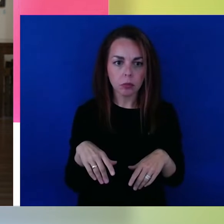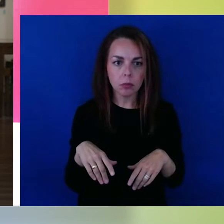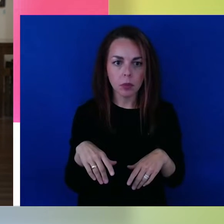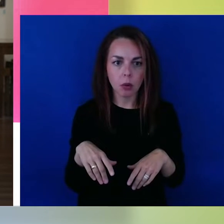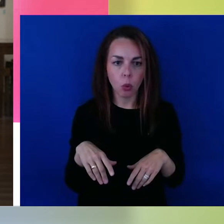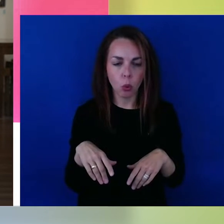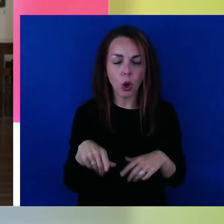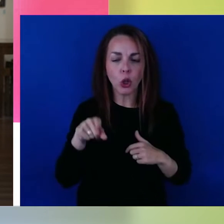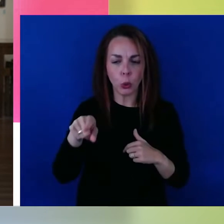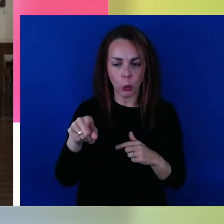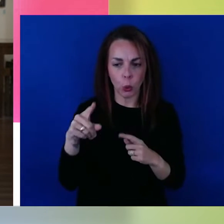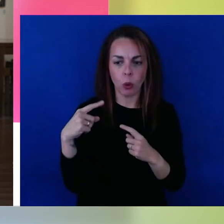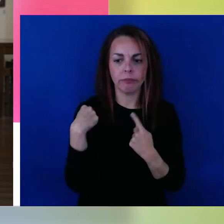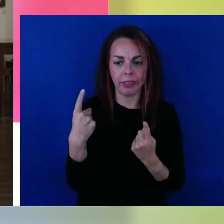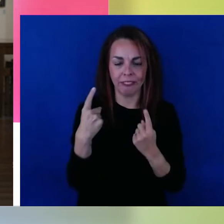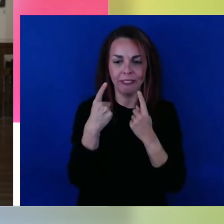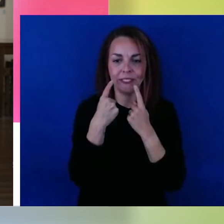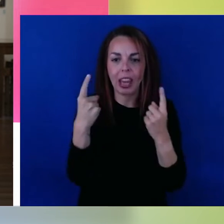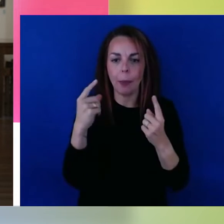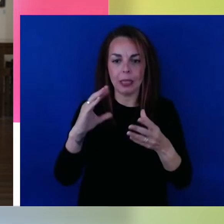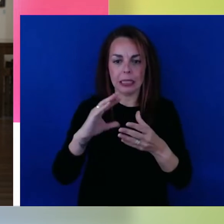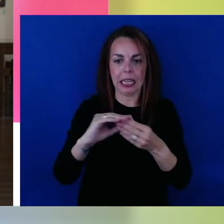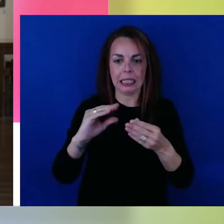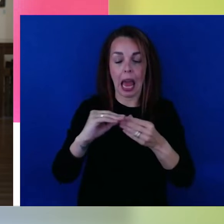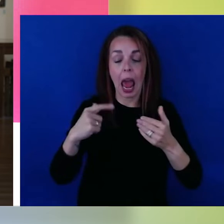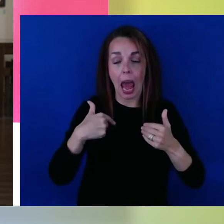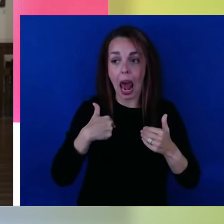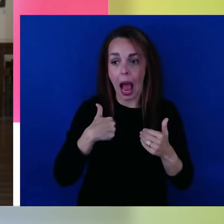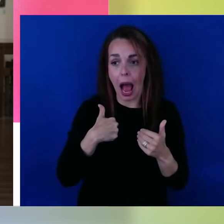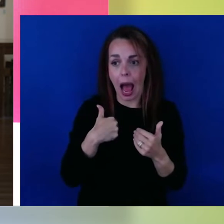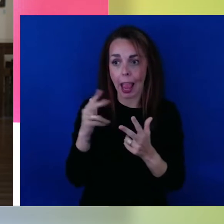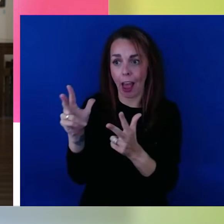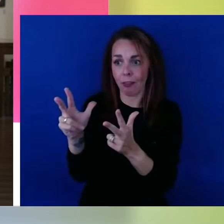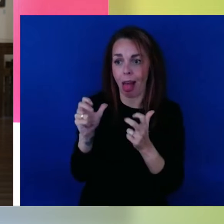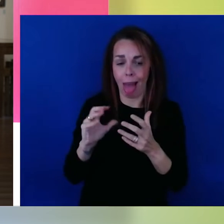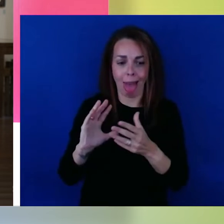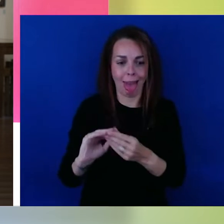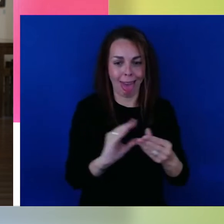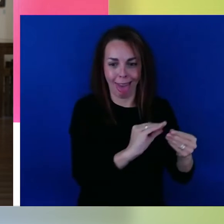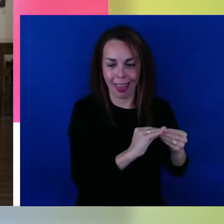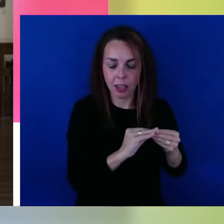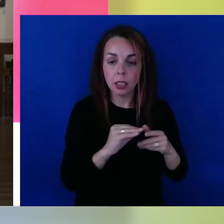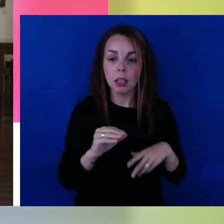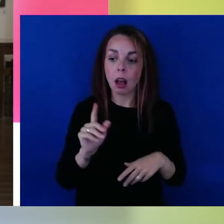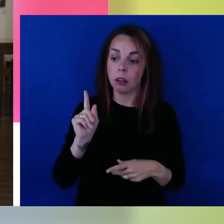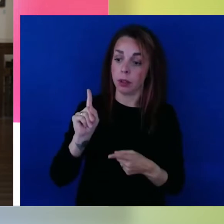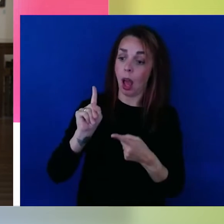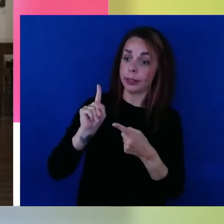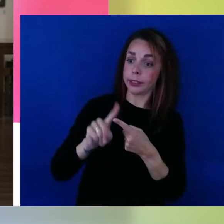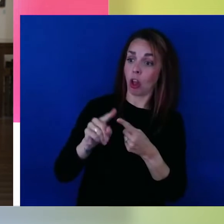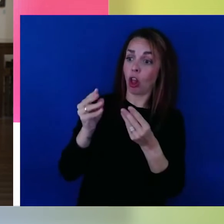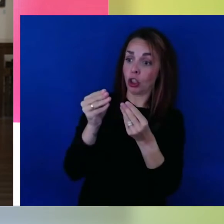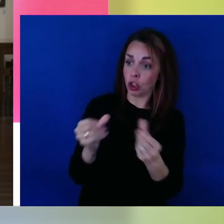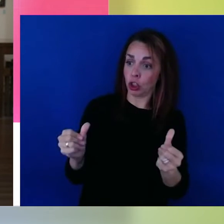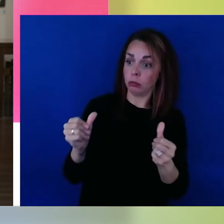You famously said, and I probably repeated it more than most humans, "Until there is a cure for ALS,